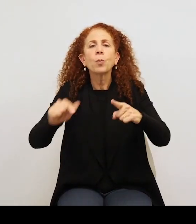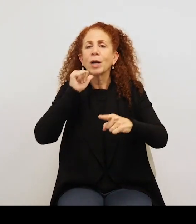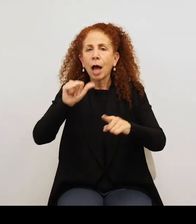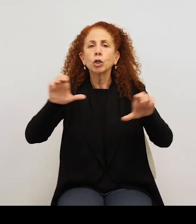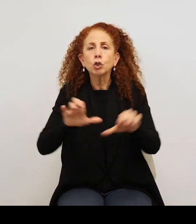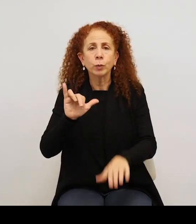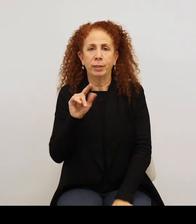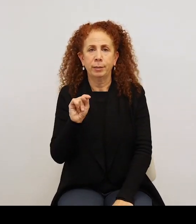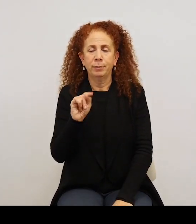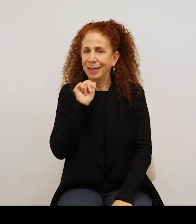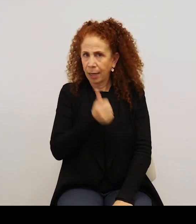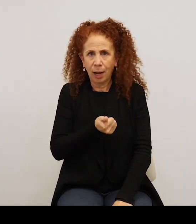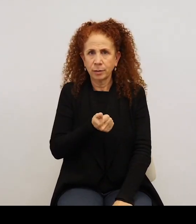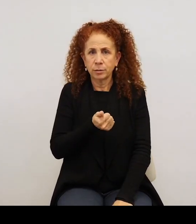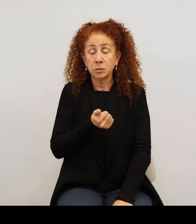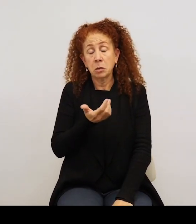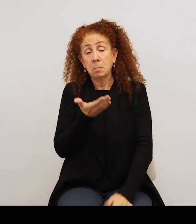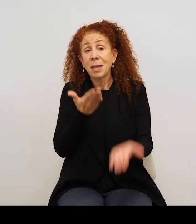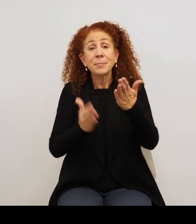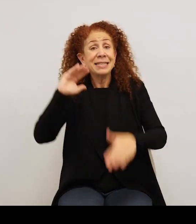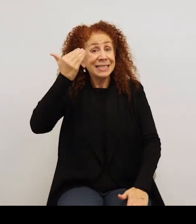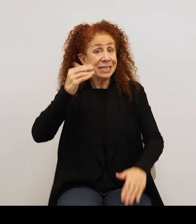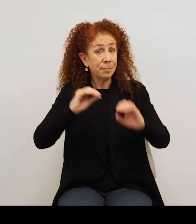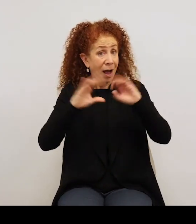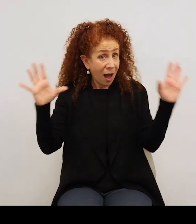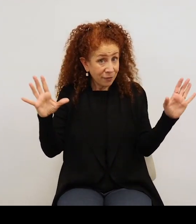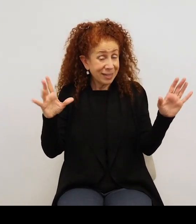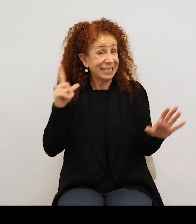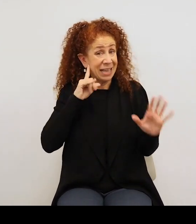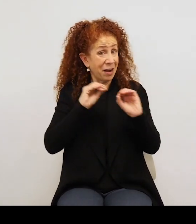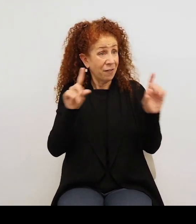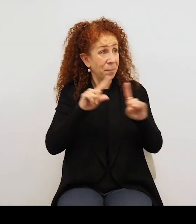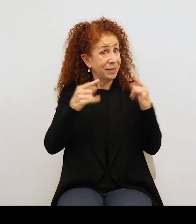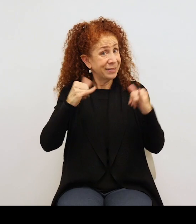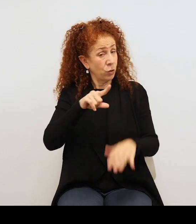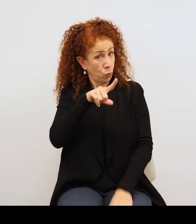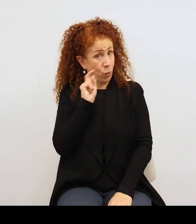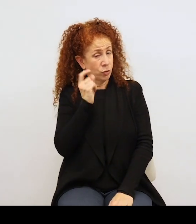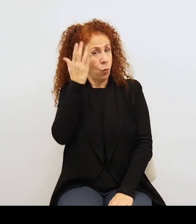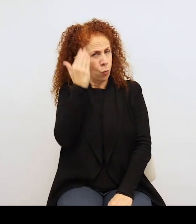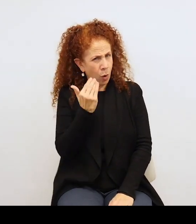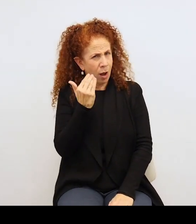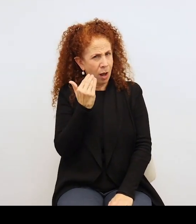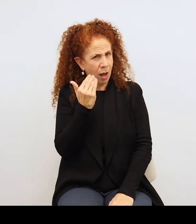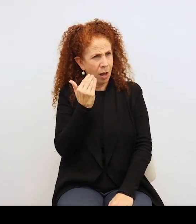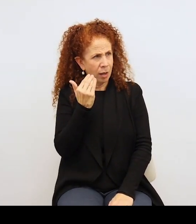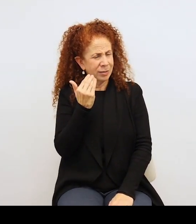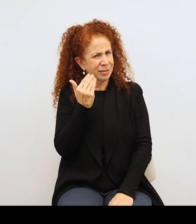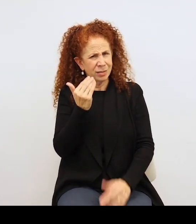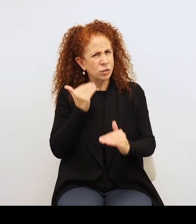So in that sense, it might sound obvious, but there is the question-- why is it so difficult to do?